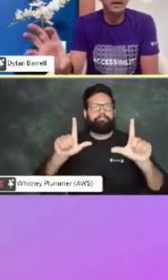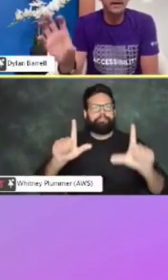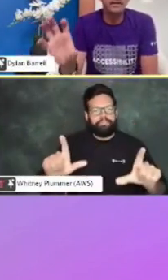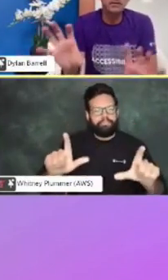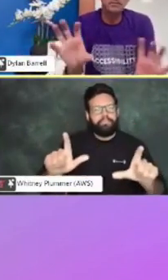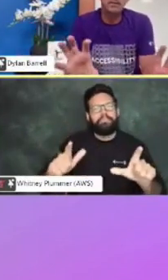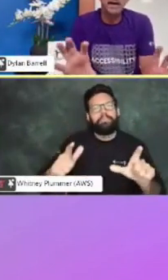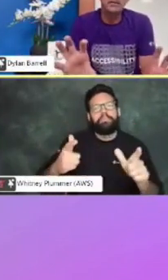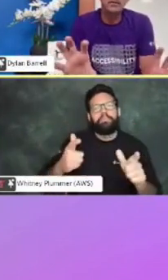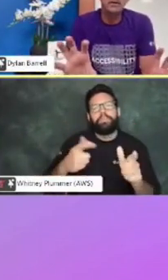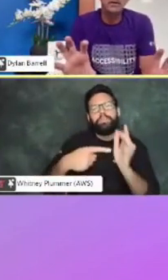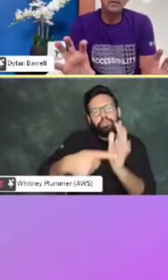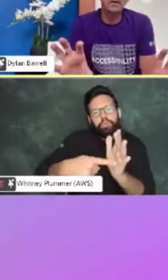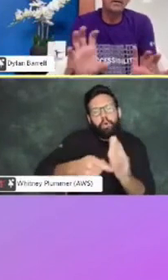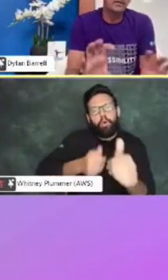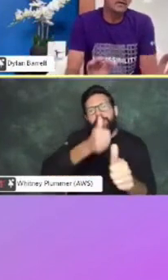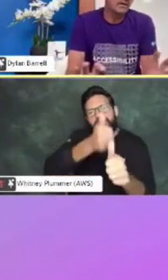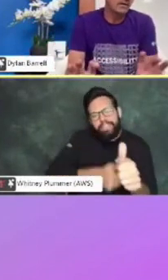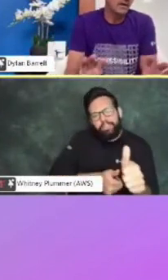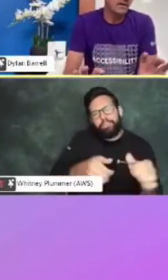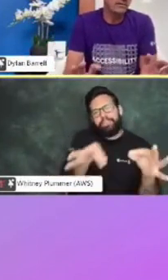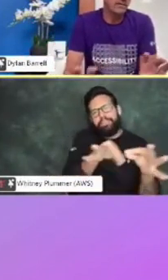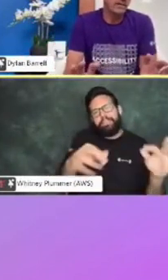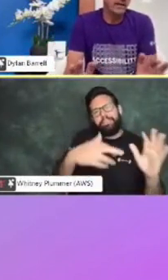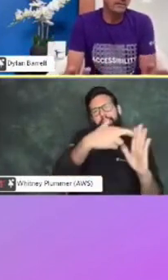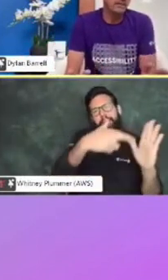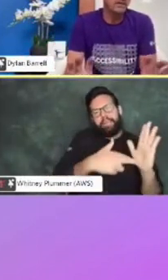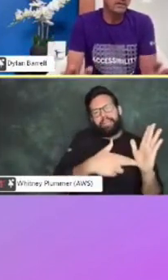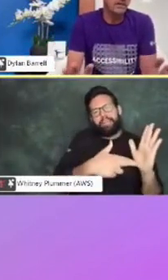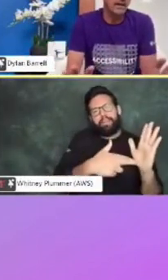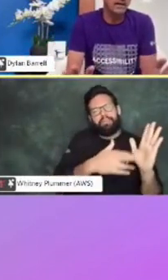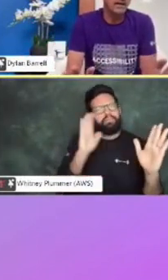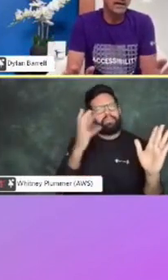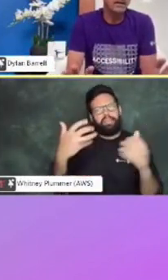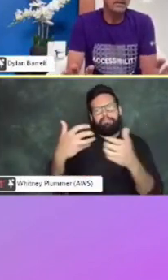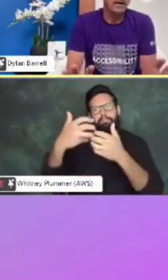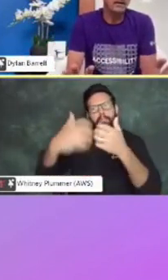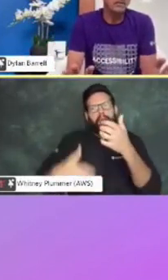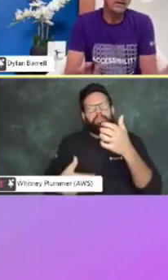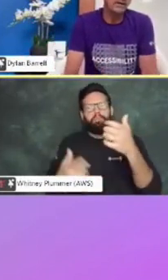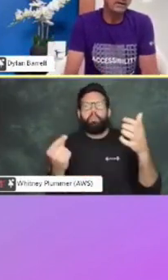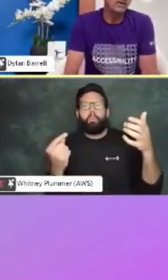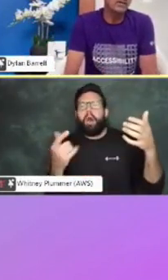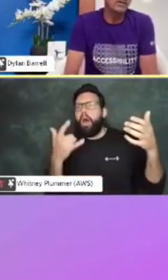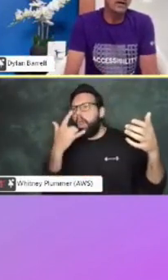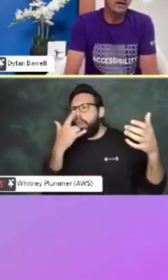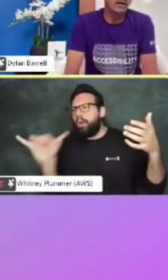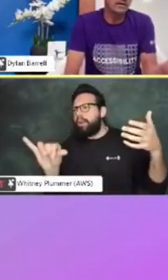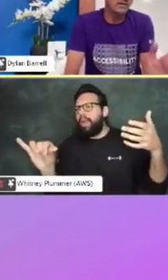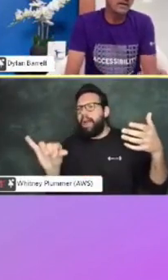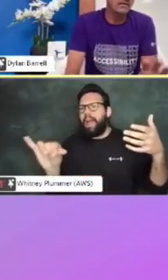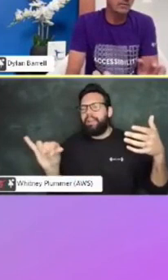that don't match what the element looks like. And it's saying we think this is in this case,